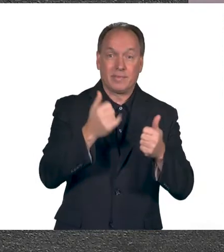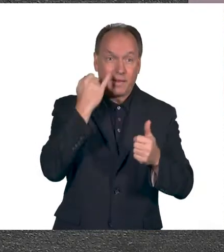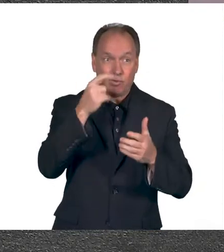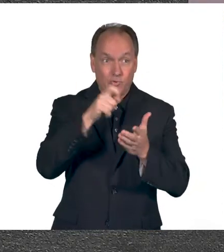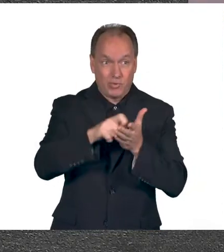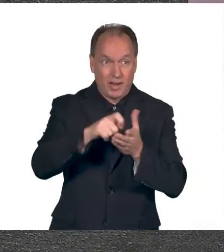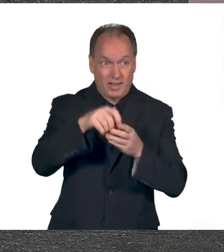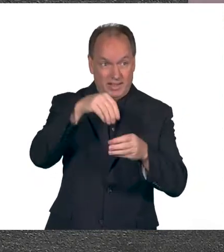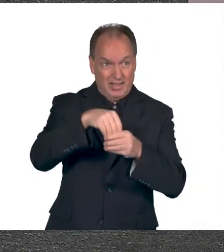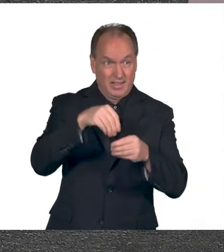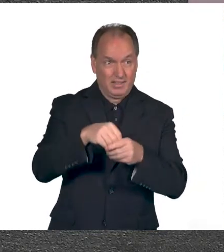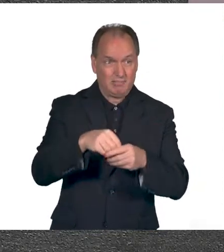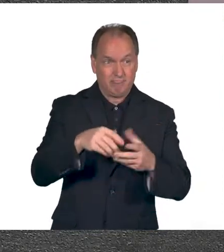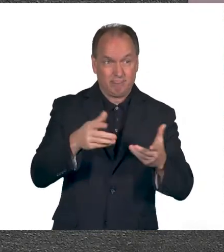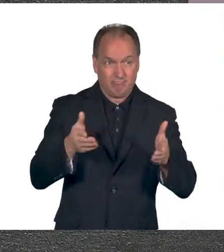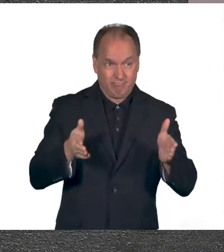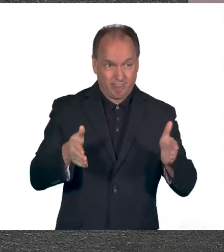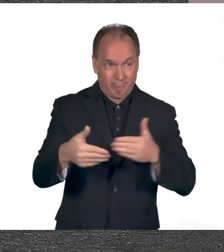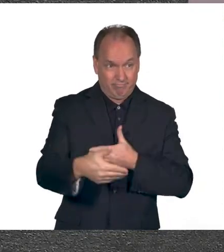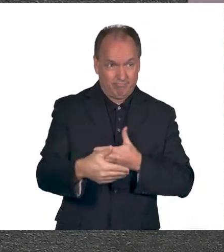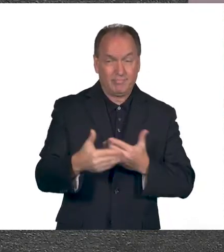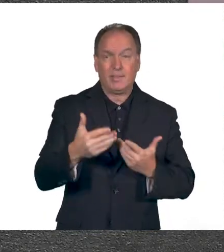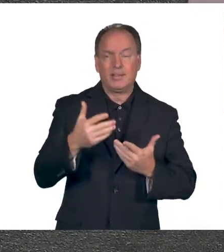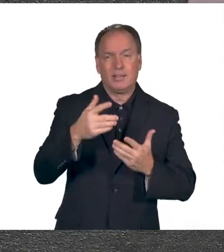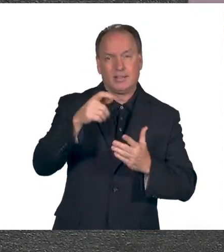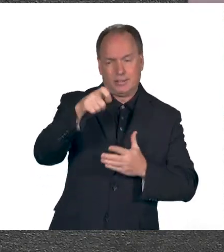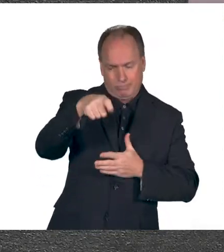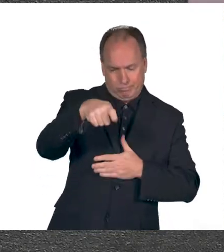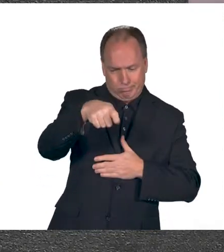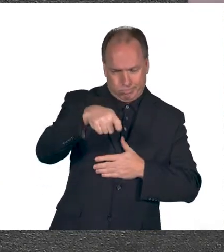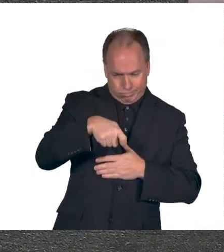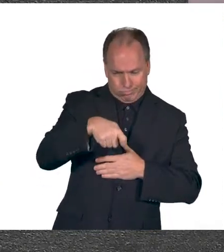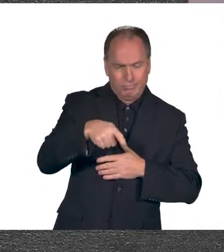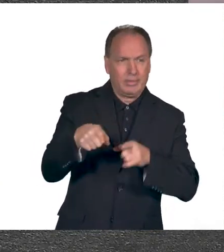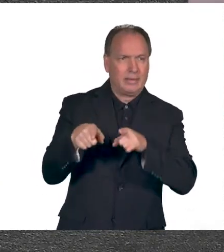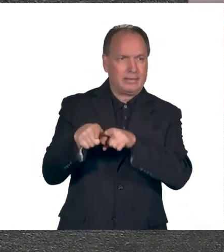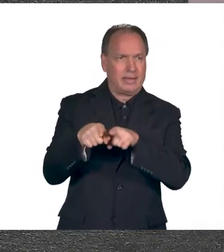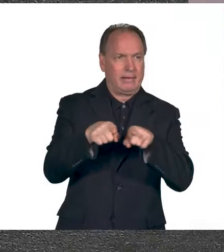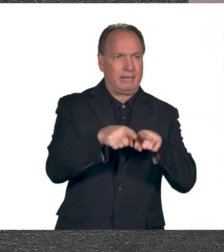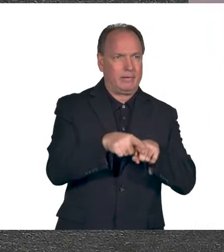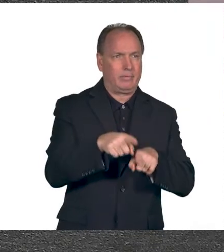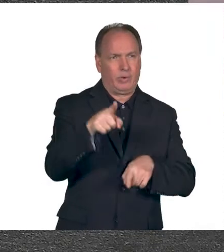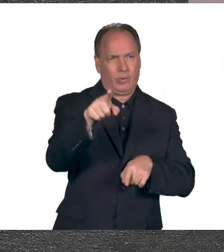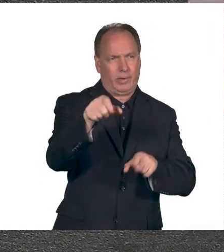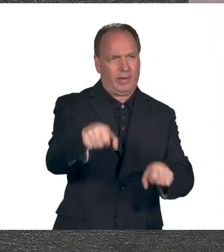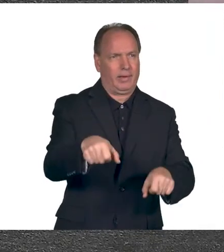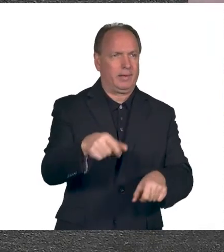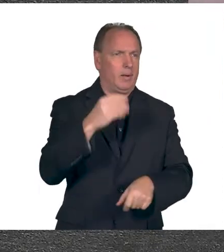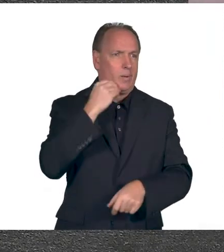If you're writing in your sand trays you start at the top also and pull straight down number one,